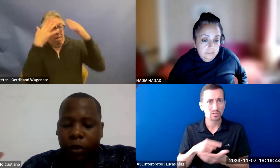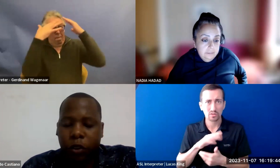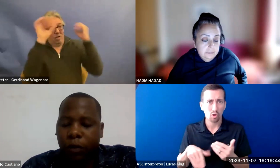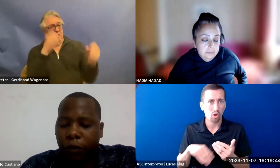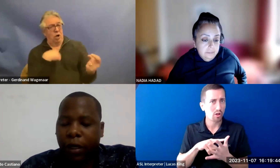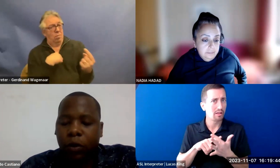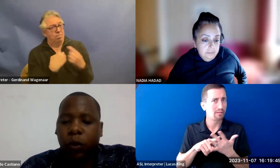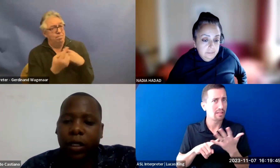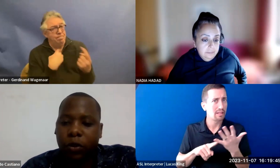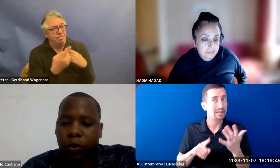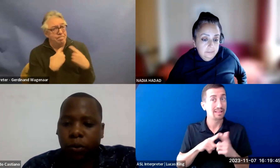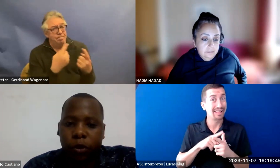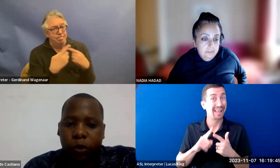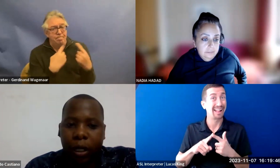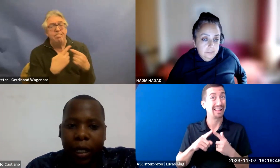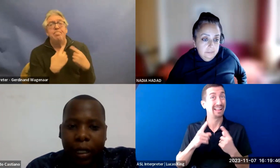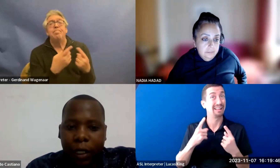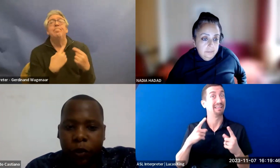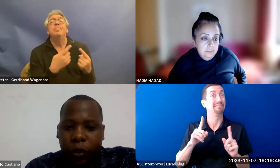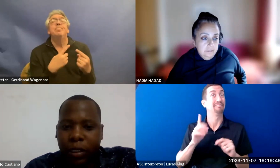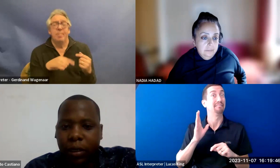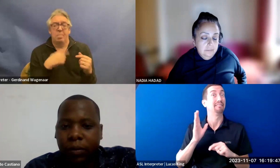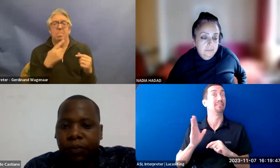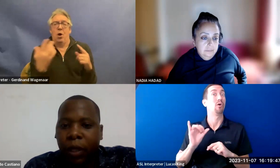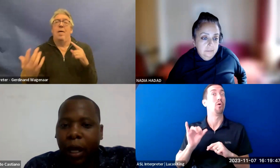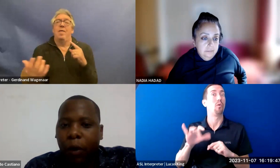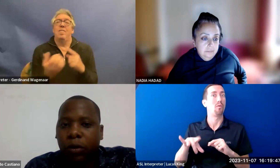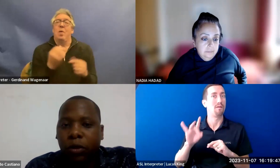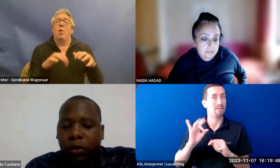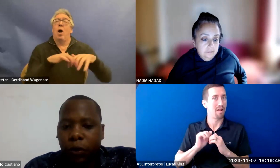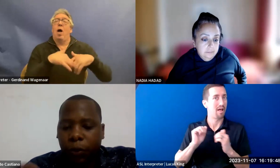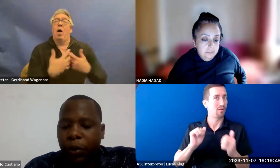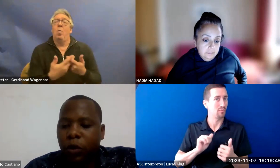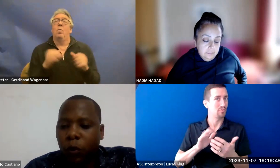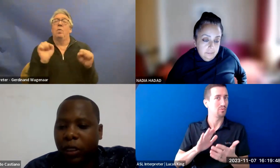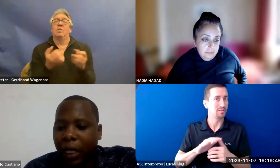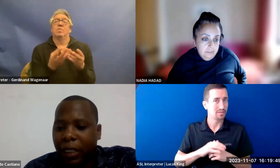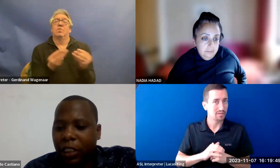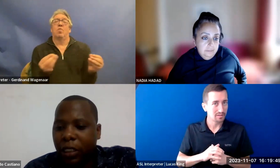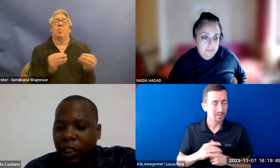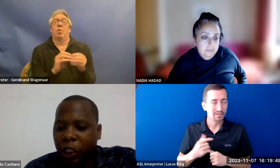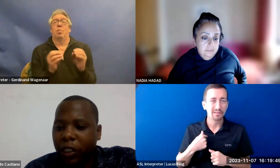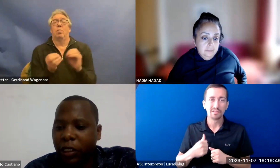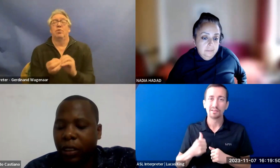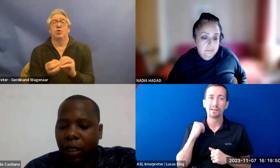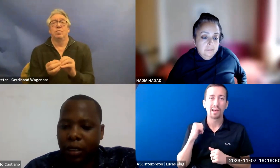and eventually find ways to address it. I'll not repeat what Alicia shared